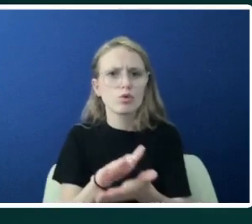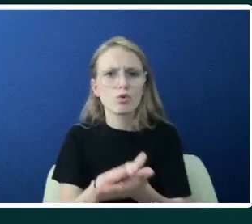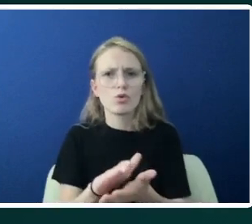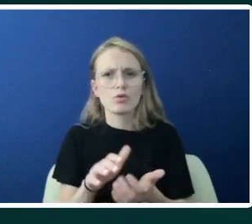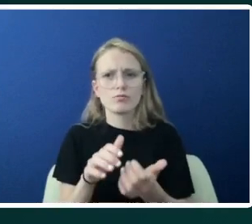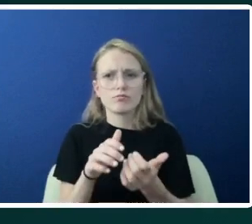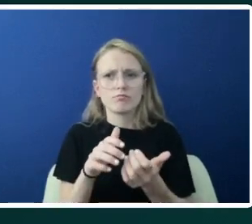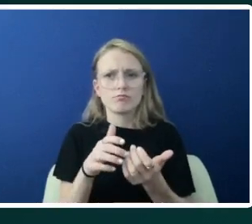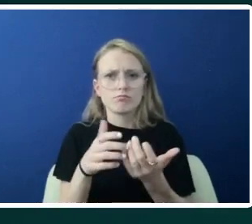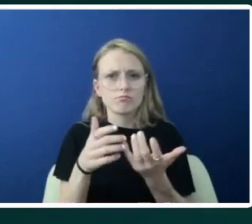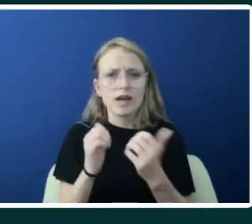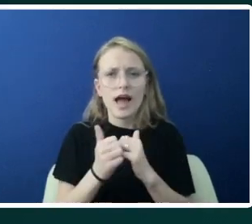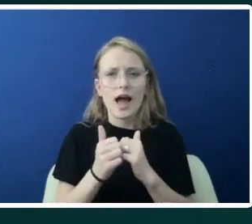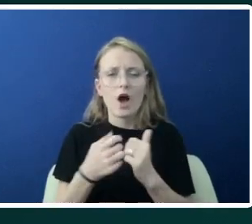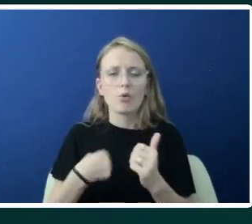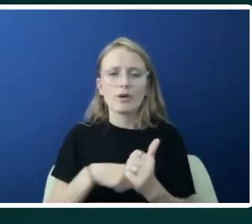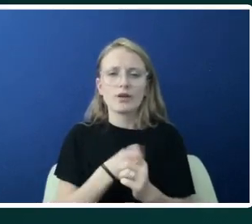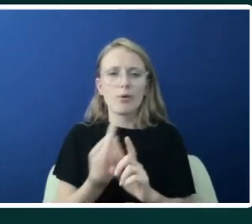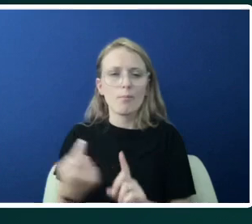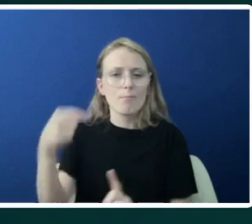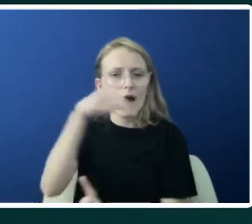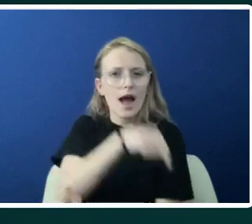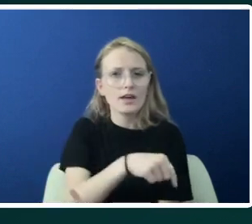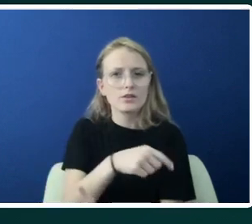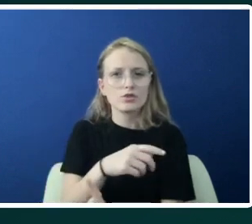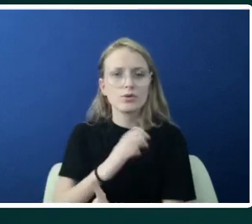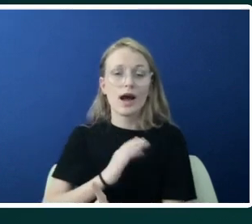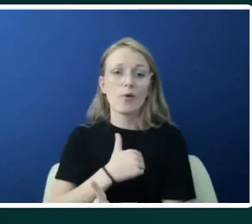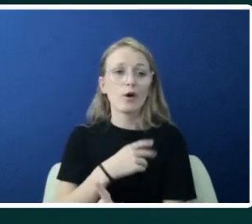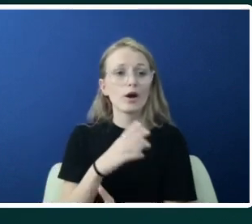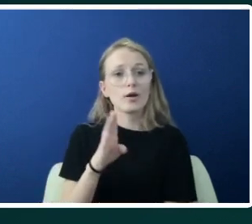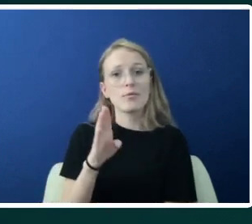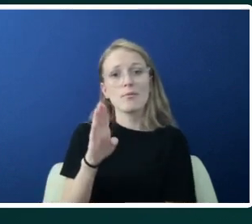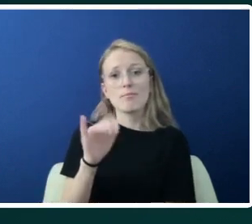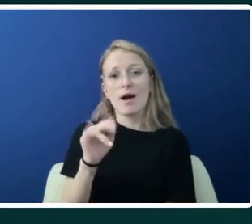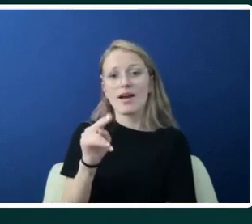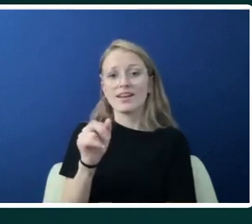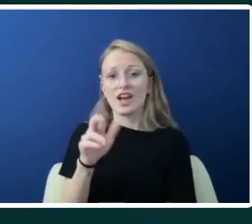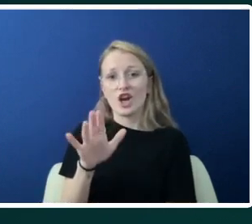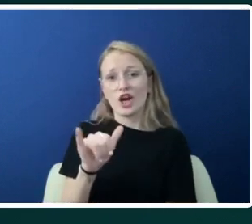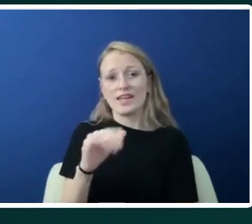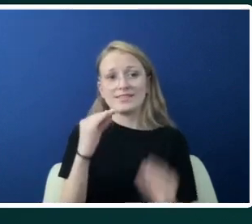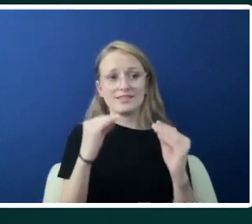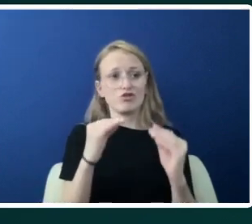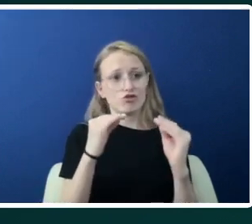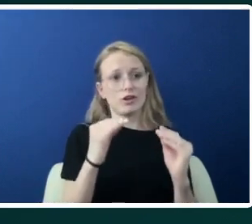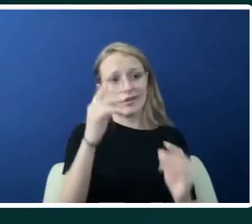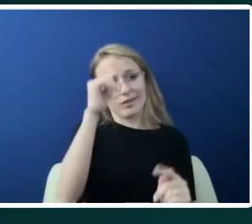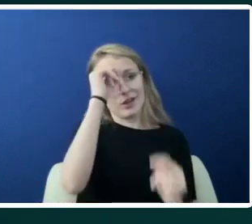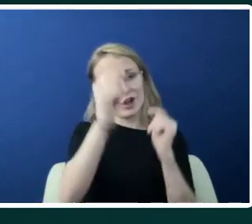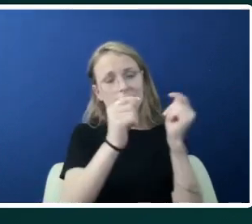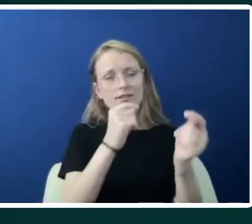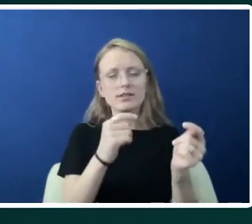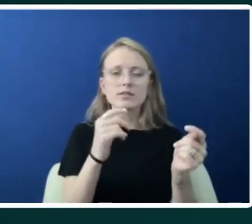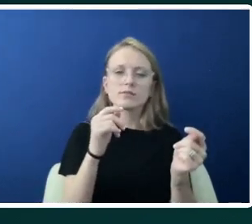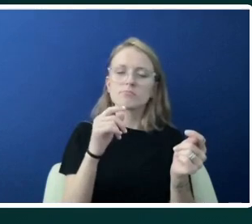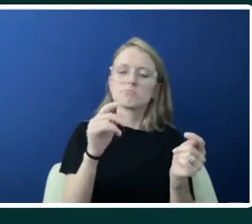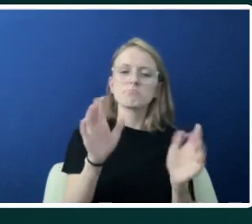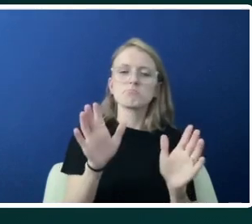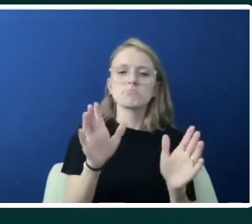binary language and thinking that often happens in education. Let's work with real teachers and real young people to think about a different way forward. Next,